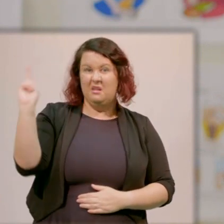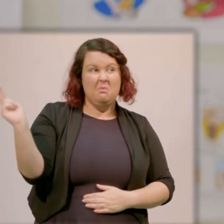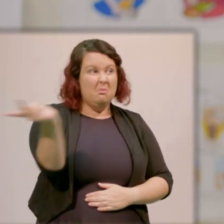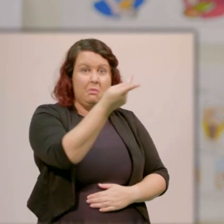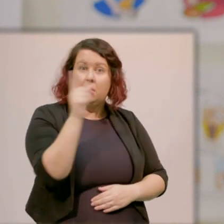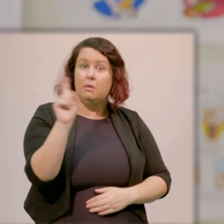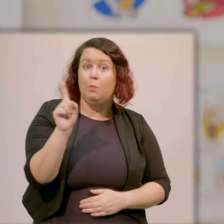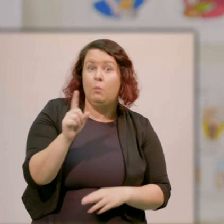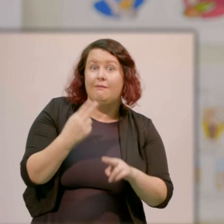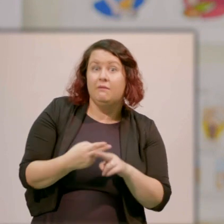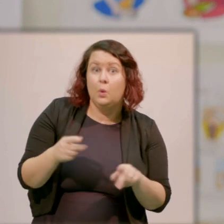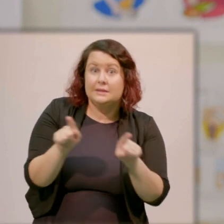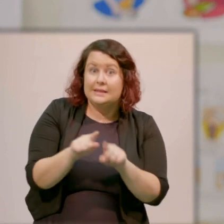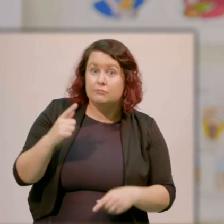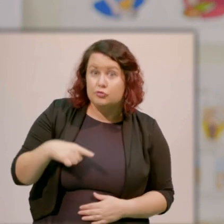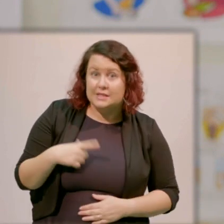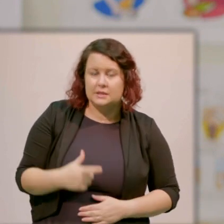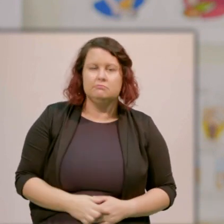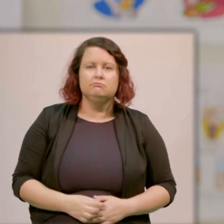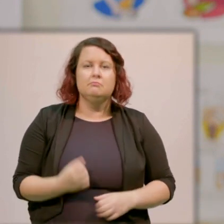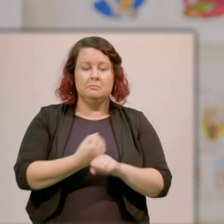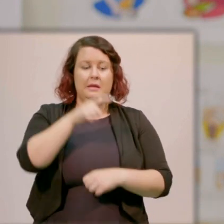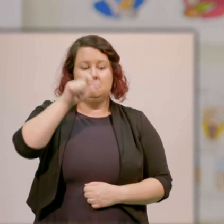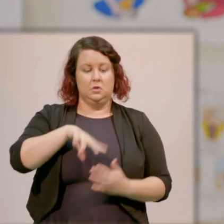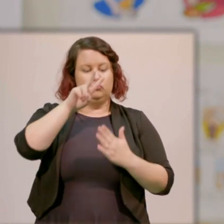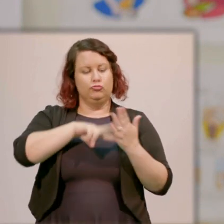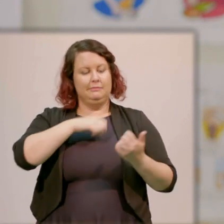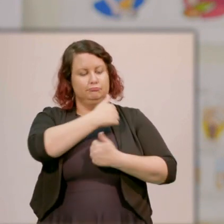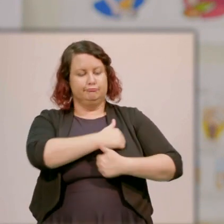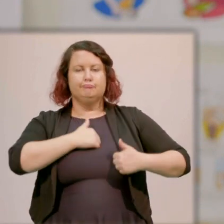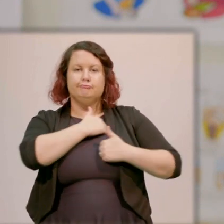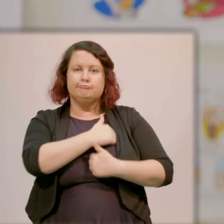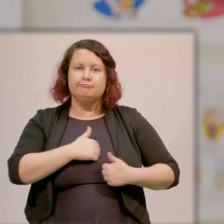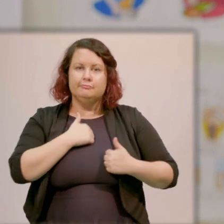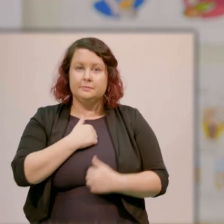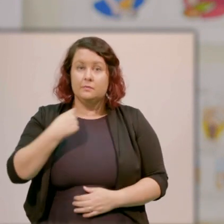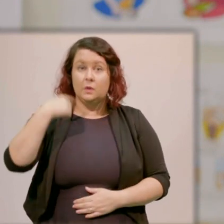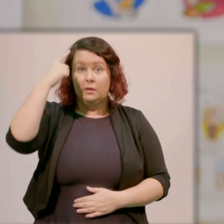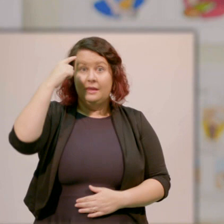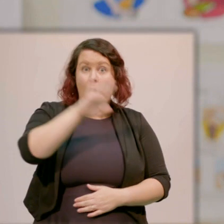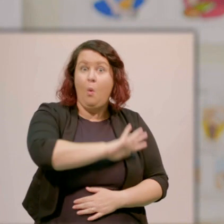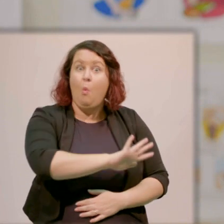You probably thought that the purpose of both of these multi-modal texts was the same. They are designed to entertain the reader.